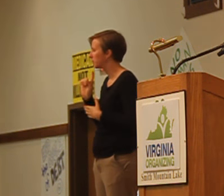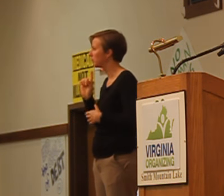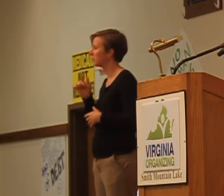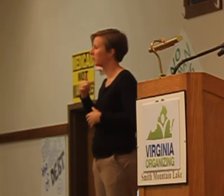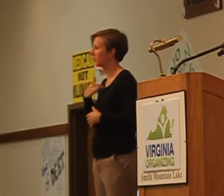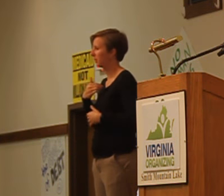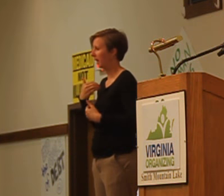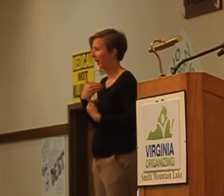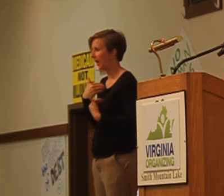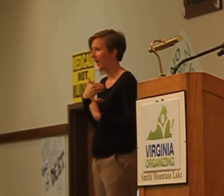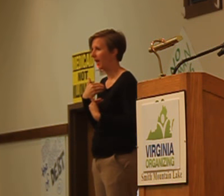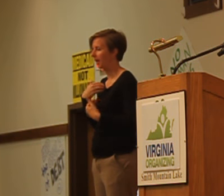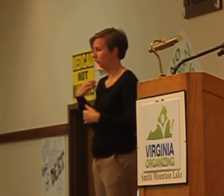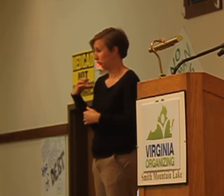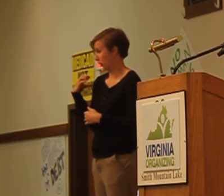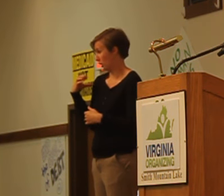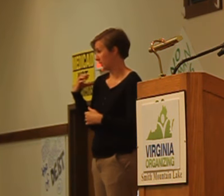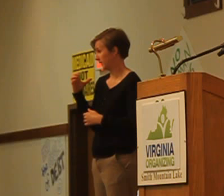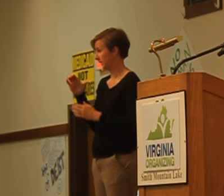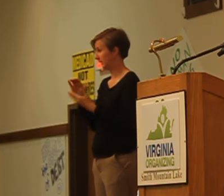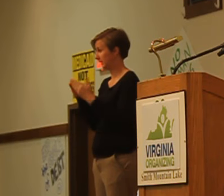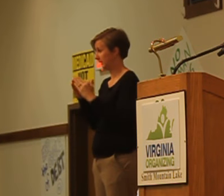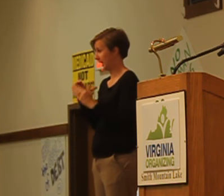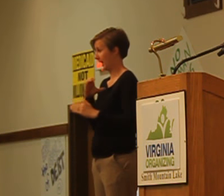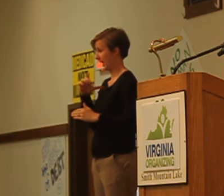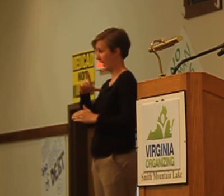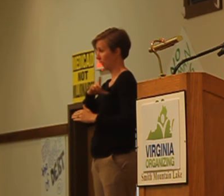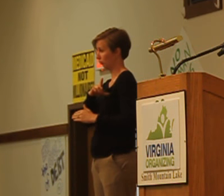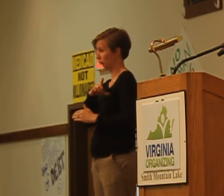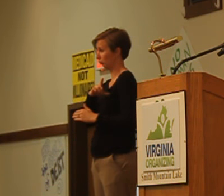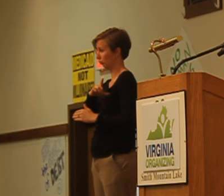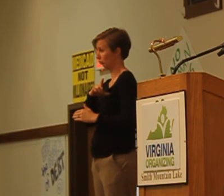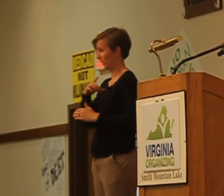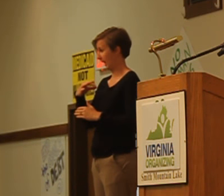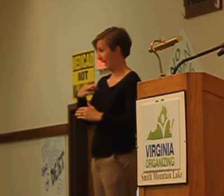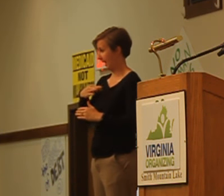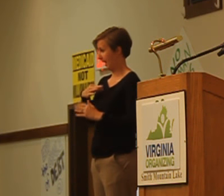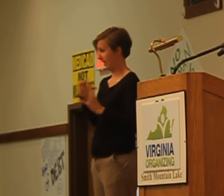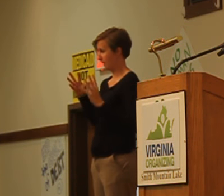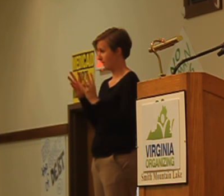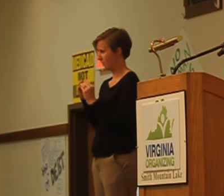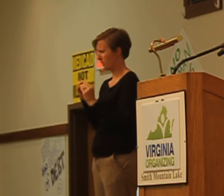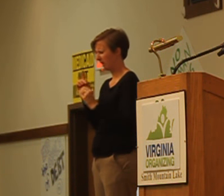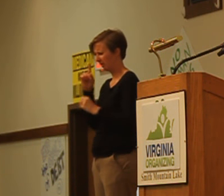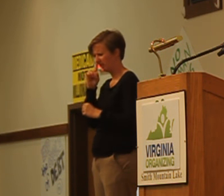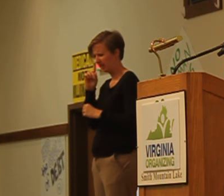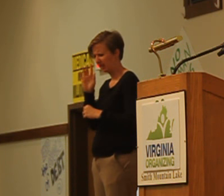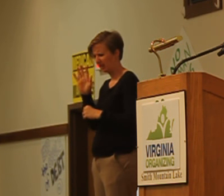we had a Charlottesville City Council candidates forum that, I think sometime this summer